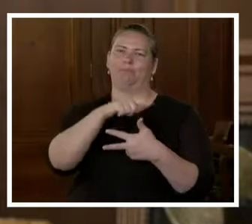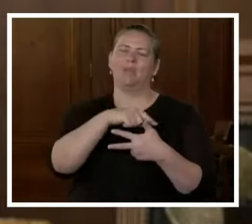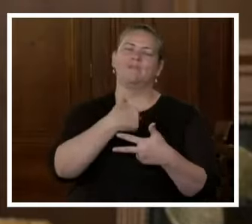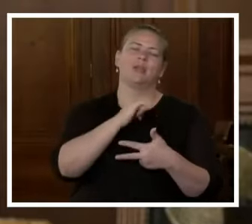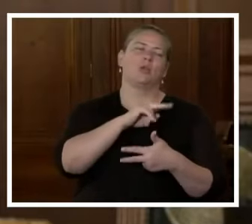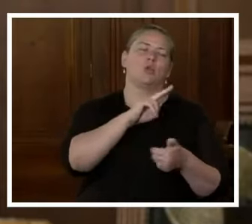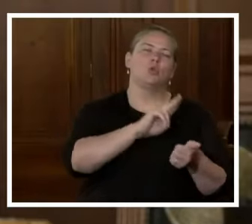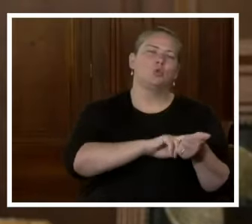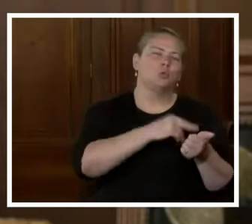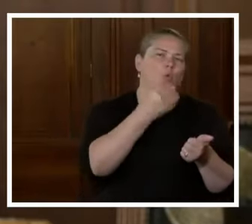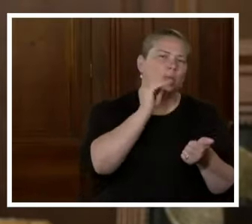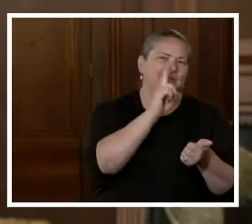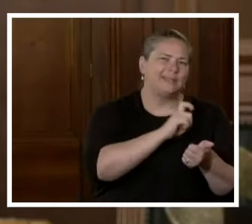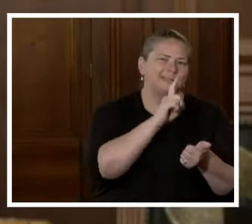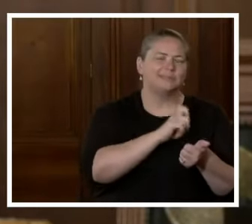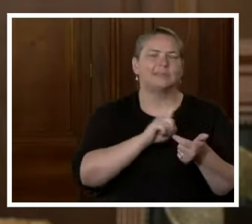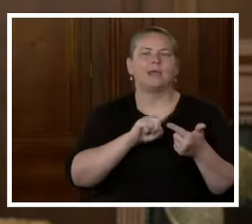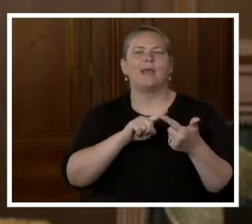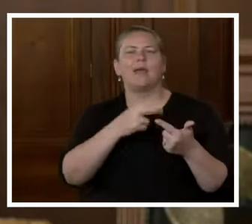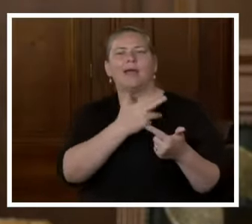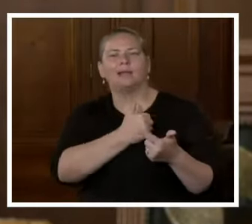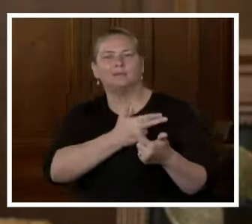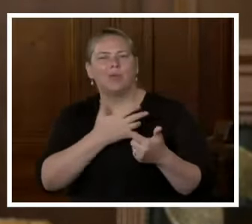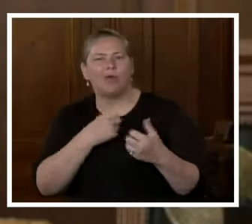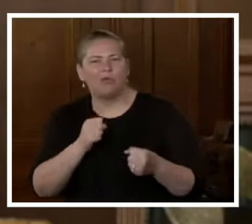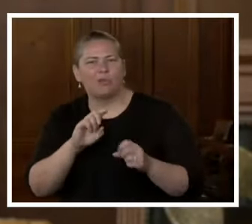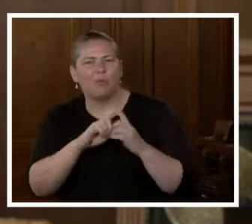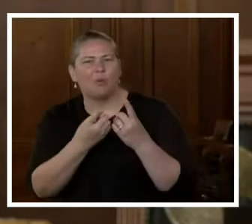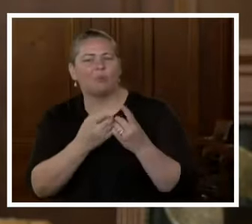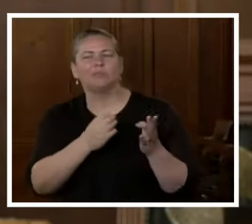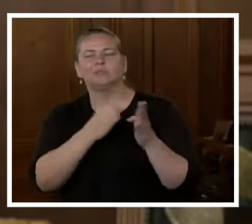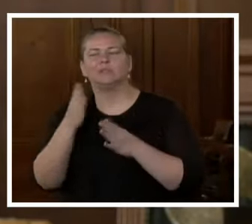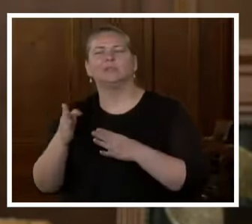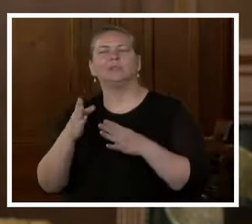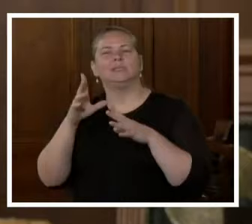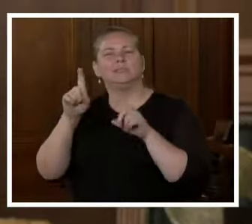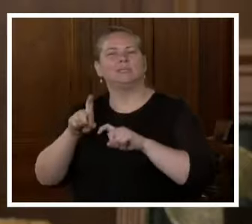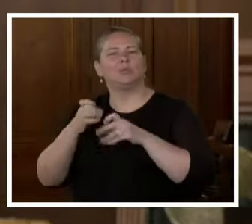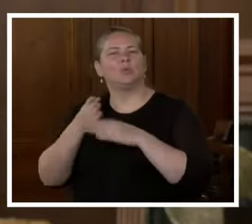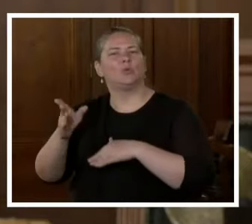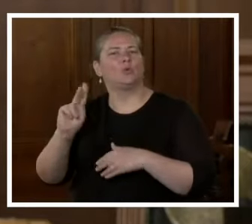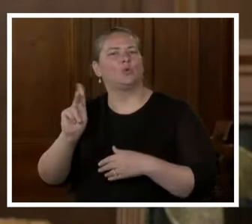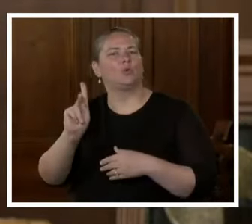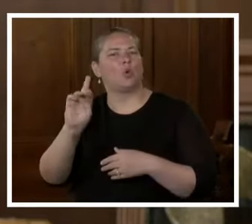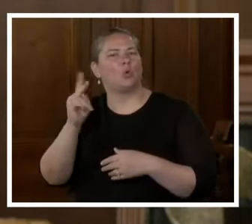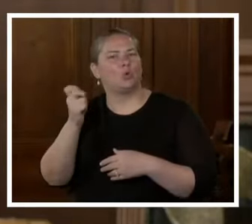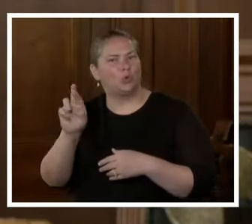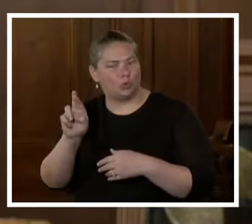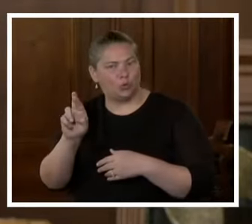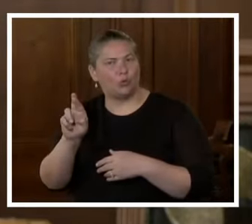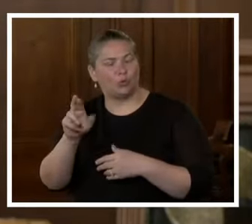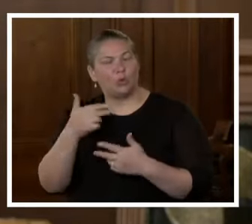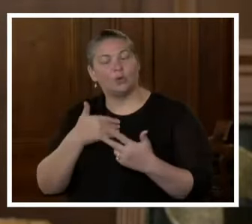SOME OCCASIONAL OTHER SITES THROUGH THAT PROGRAM, AND THE POSITIVITY RATE THERE IN THE